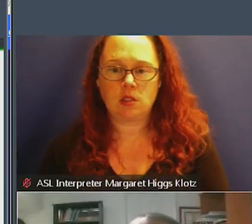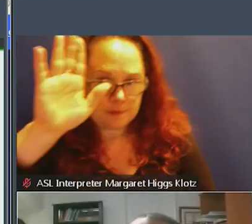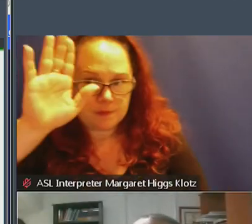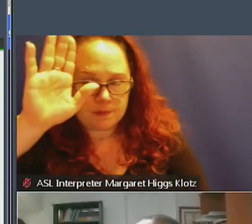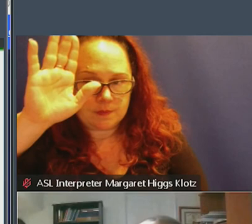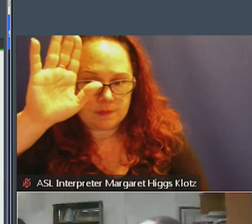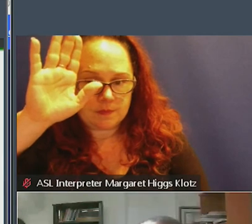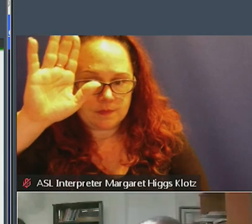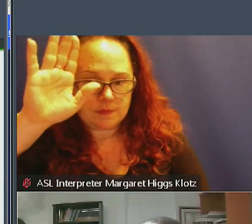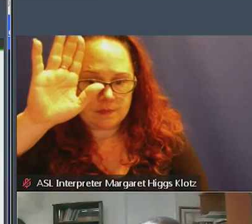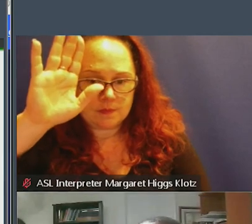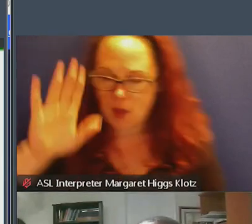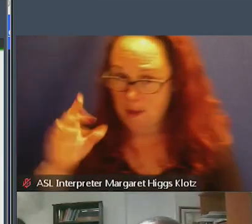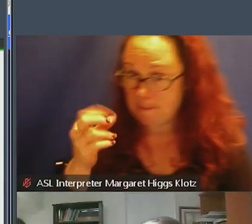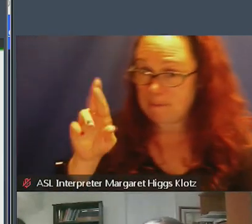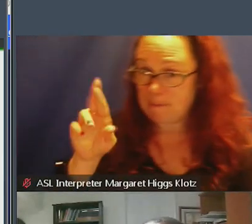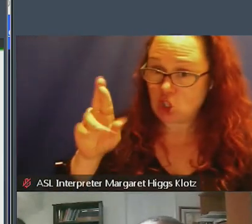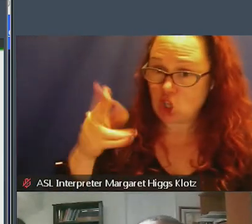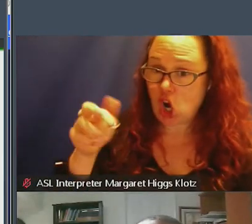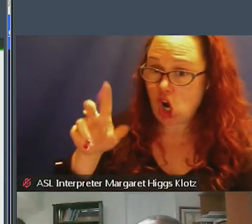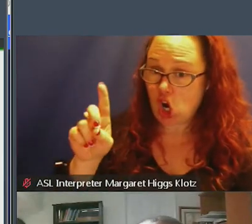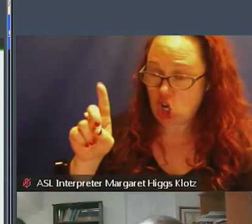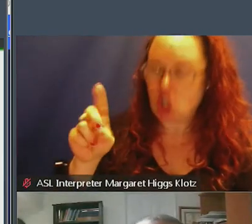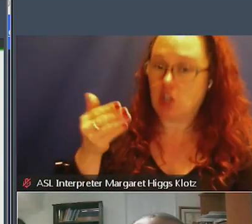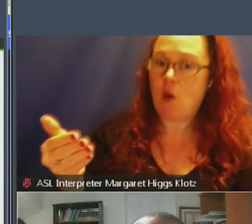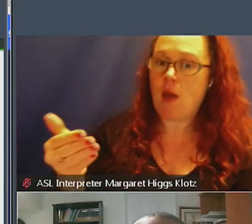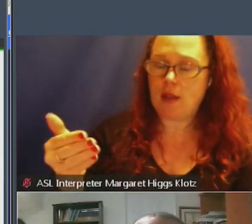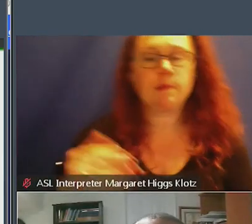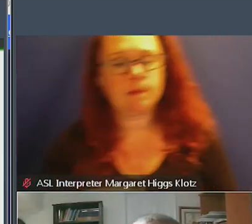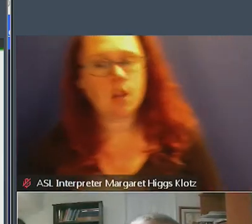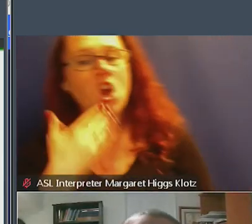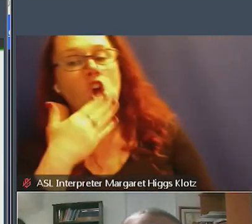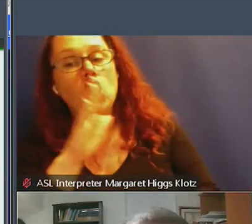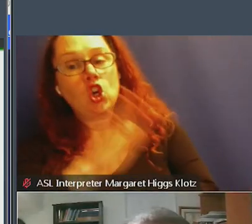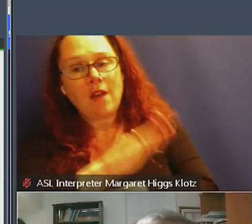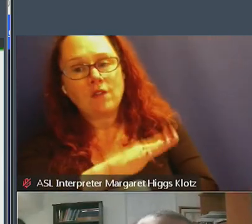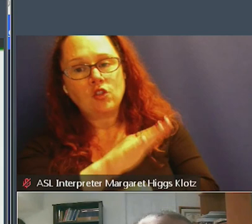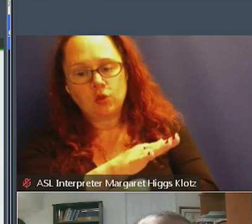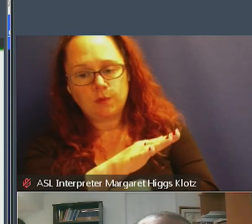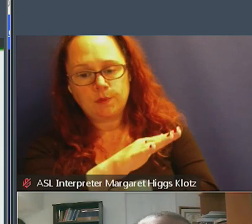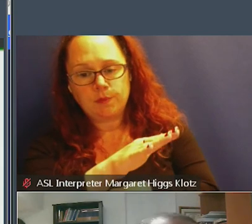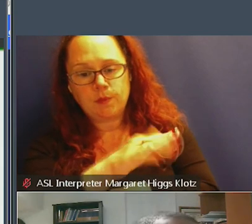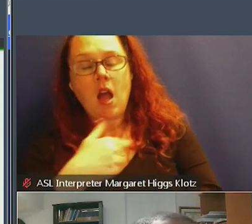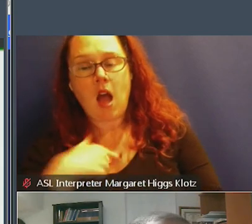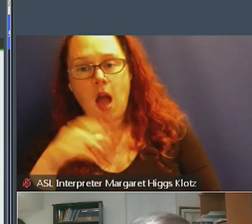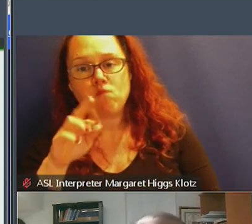Mr. Herd. Okay. Good afternoon Madam Chair I'm rattling here in front of the record.